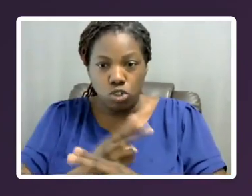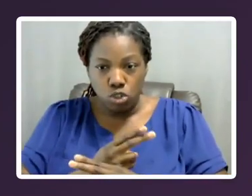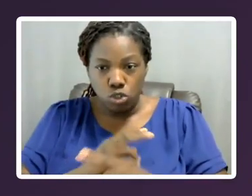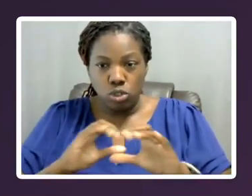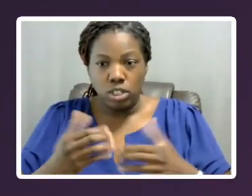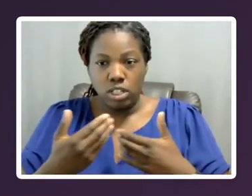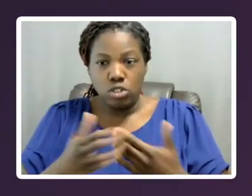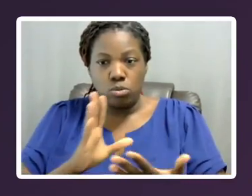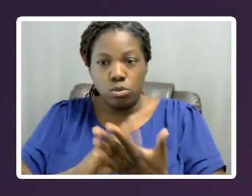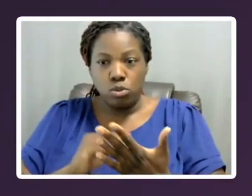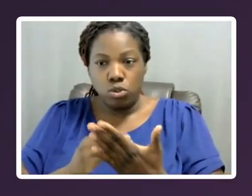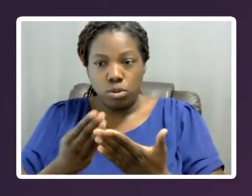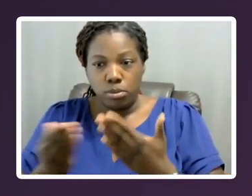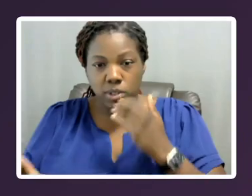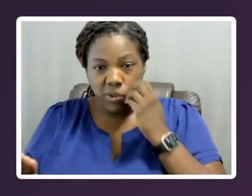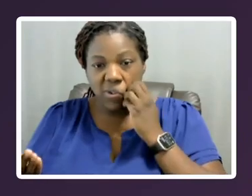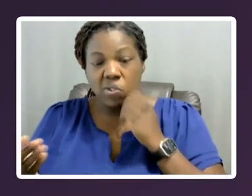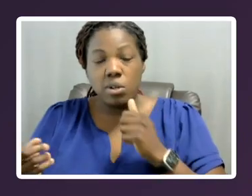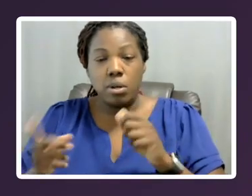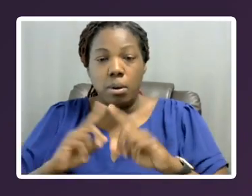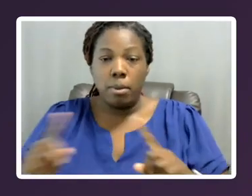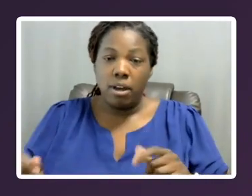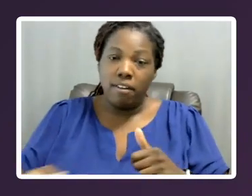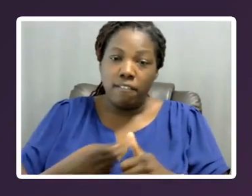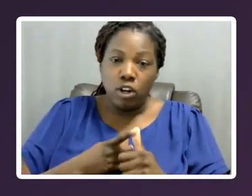But first let's get to know our presenters, who are also currently working on the